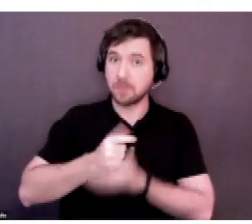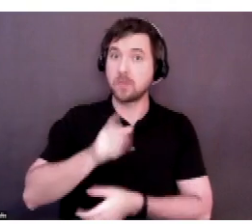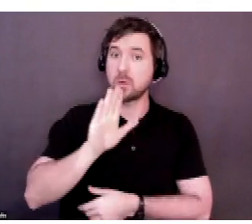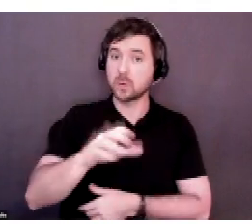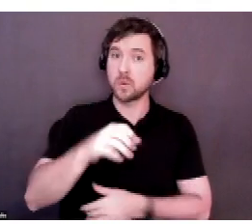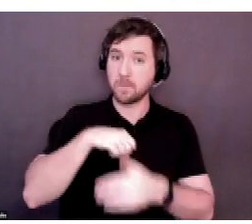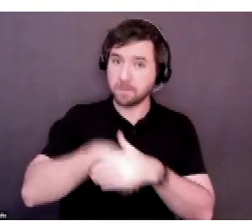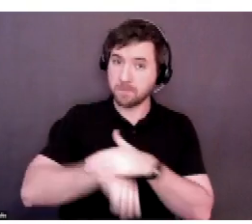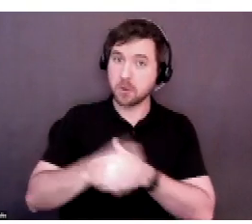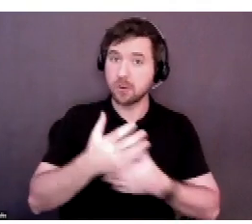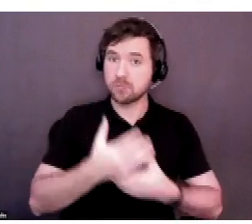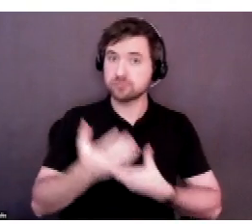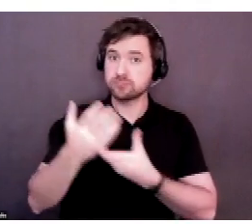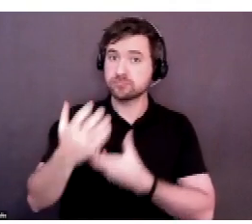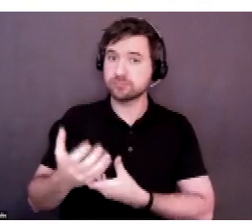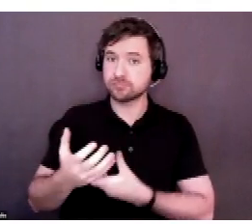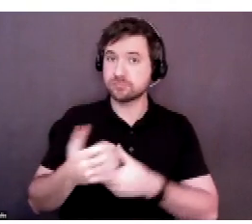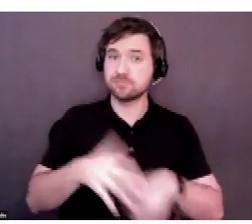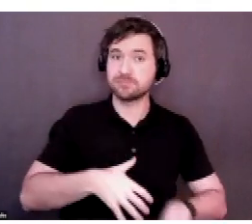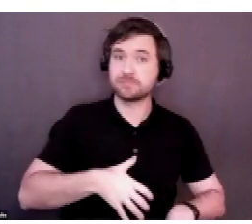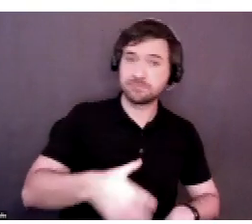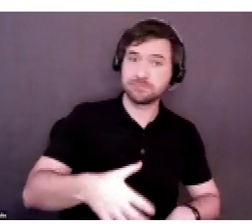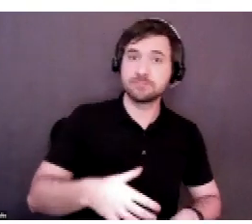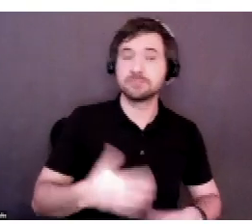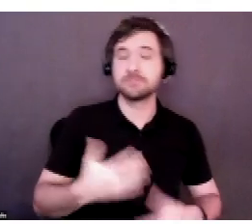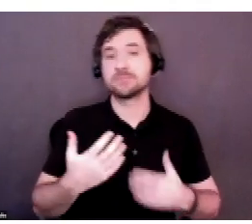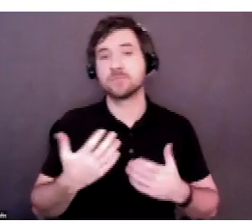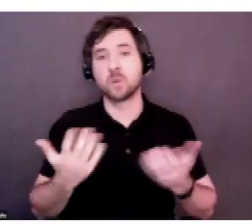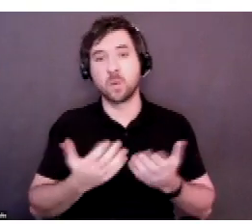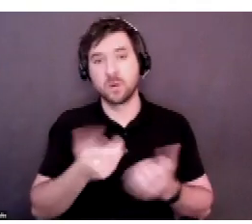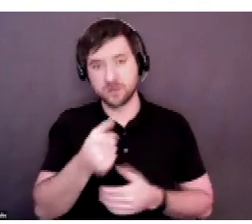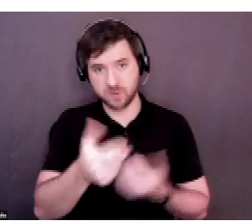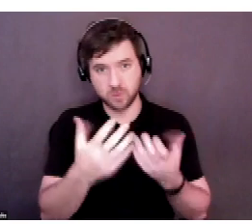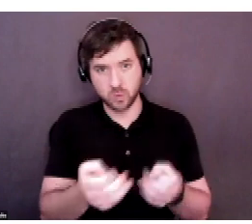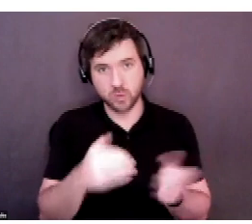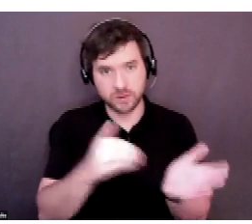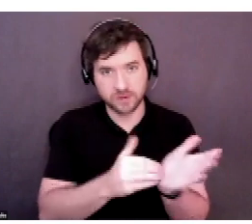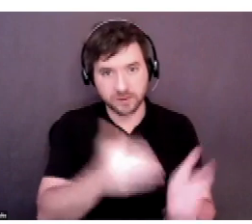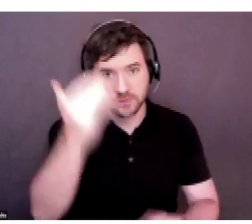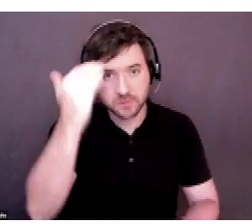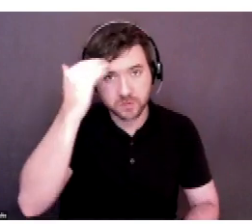What you want your Dr. to know. Anything you feel is pertinent around